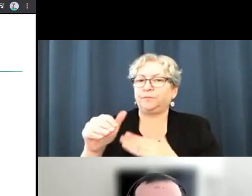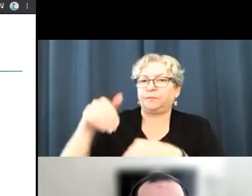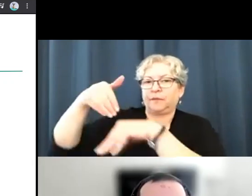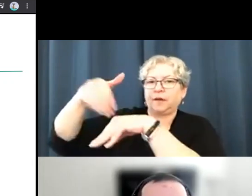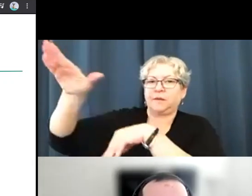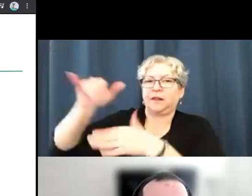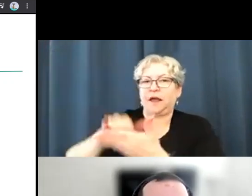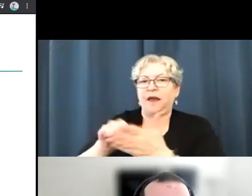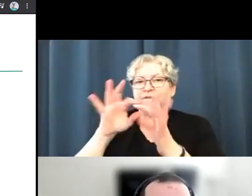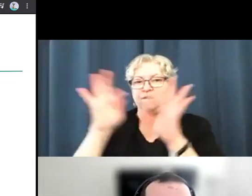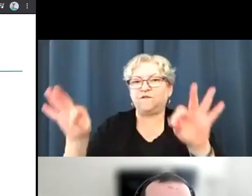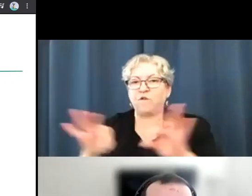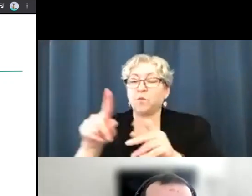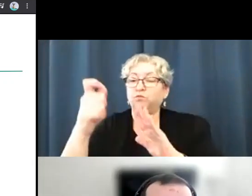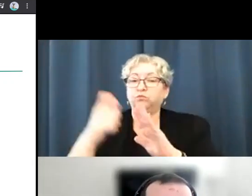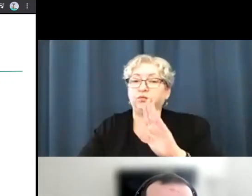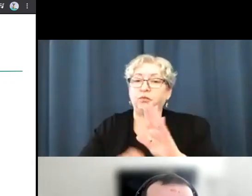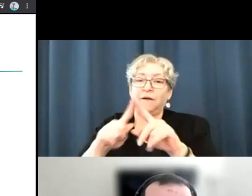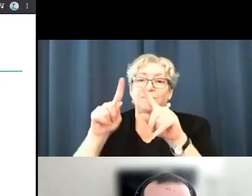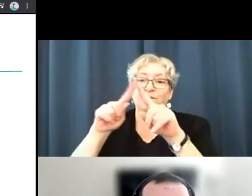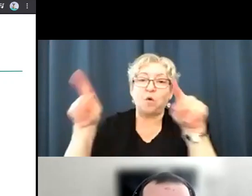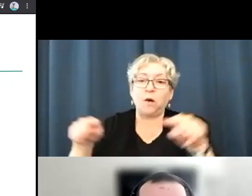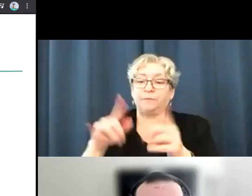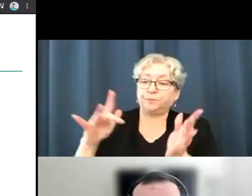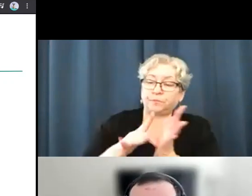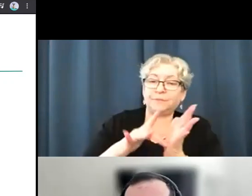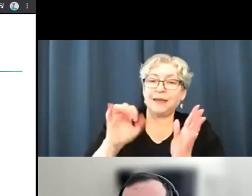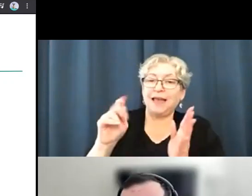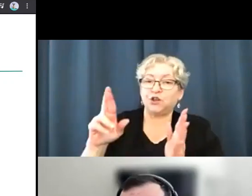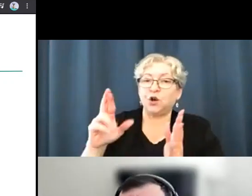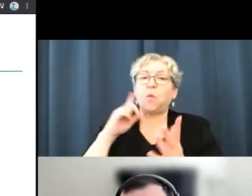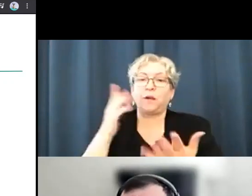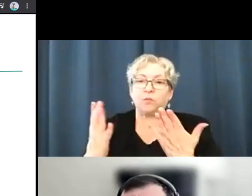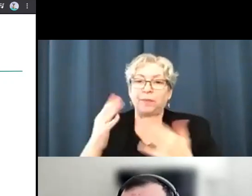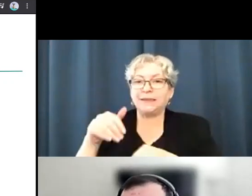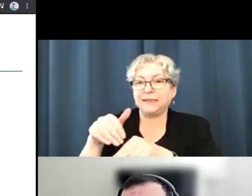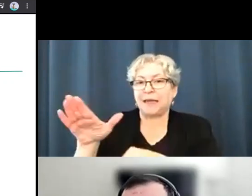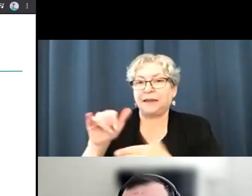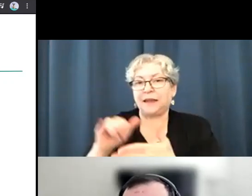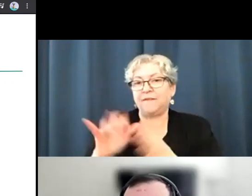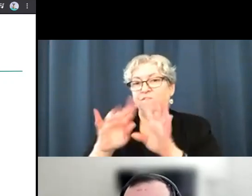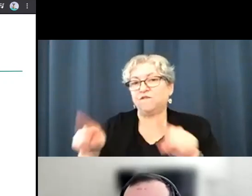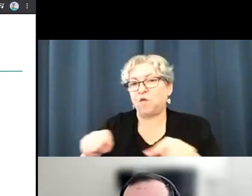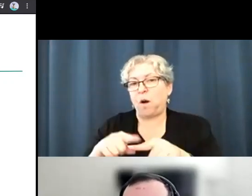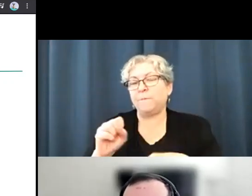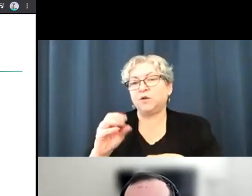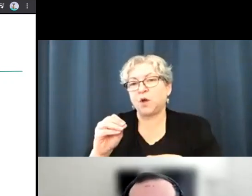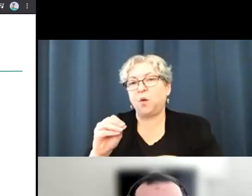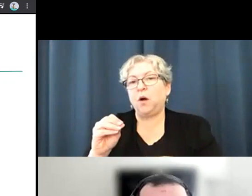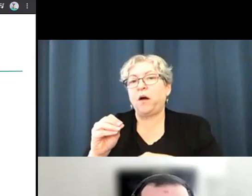So, if you are filling out a form and you press the Enter key, it probably will submit the form. So, what I recommend